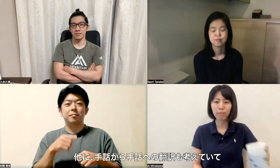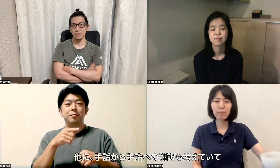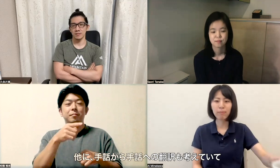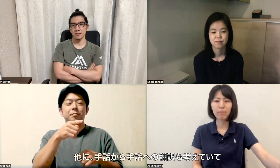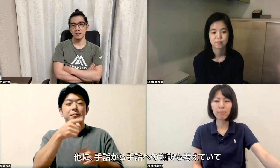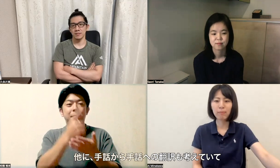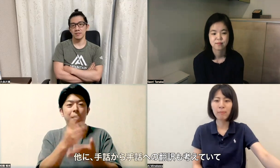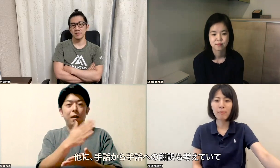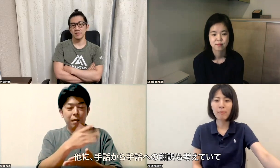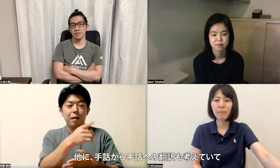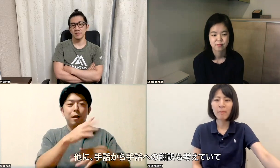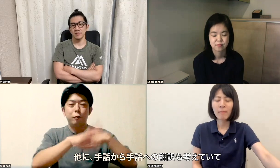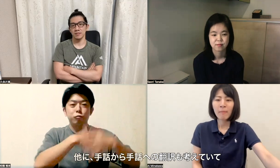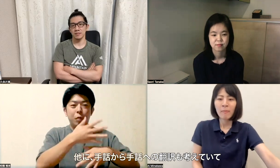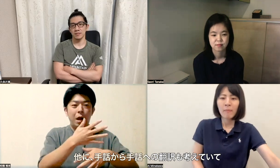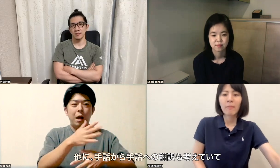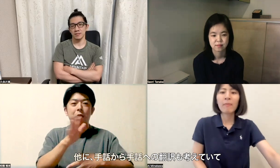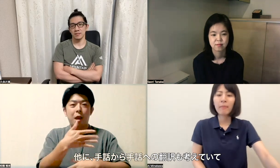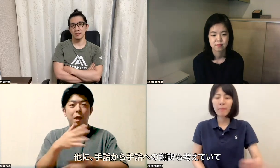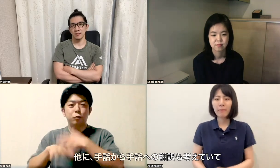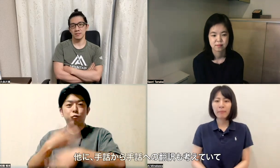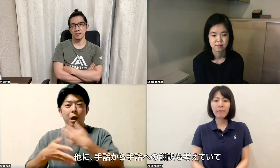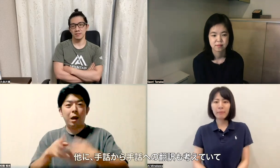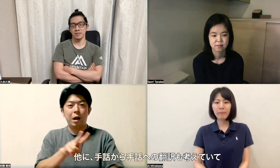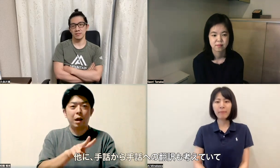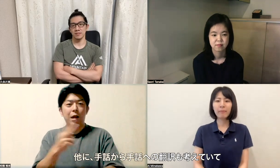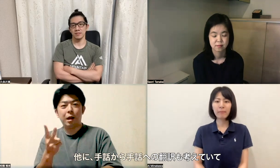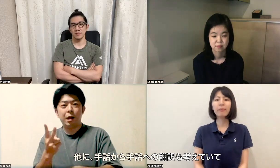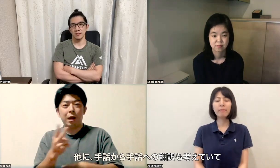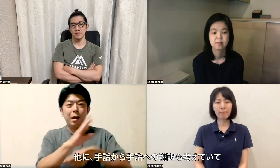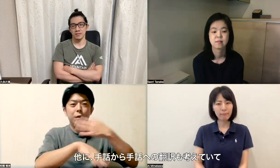I'm also thinking about translating from sign language to sign language,